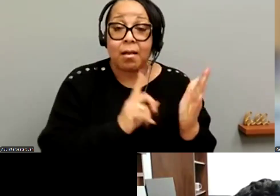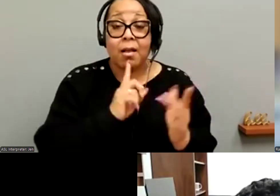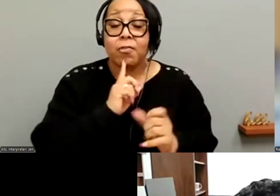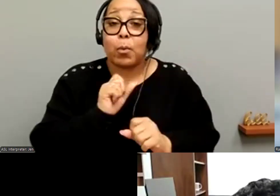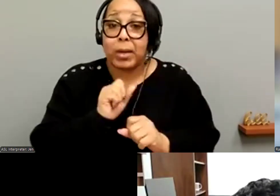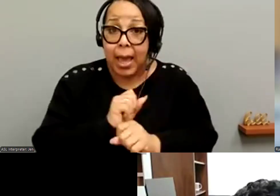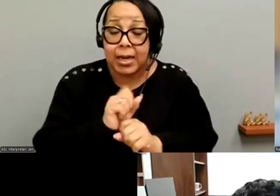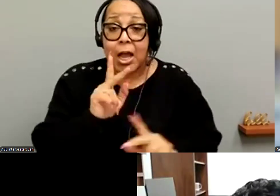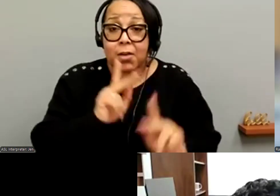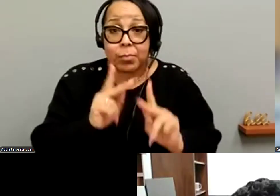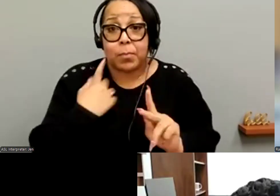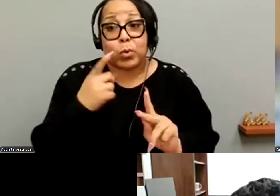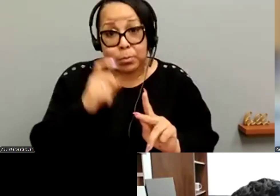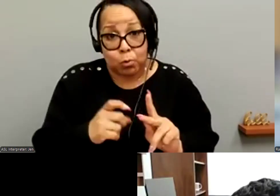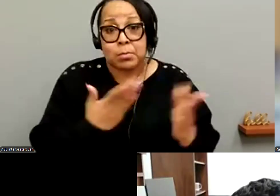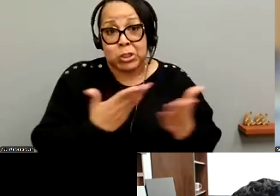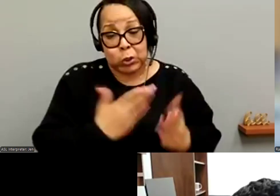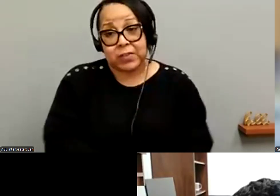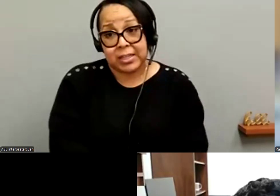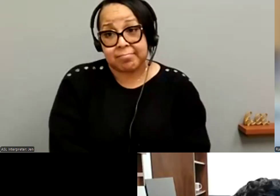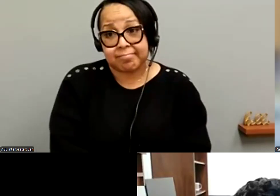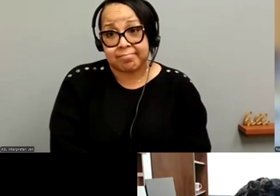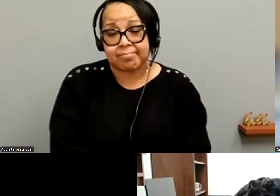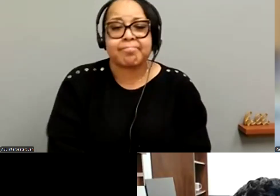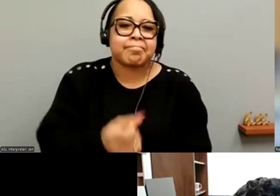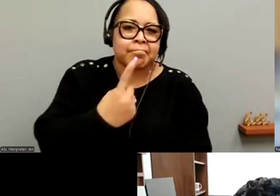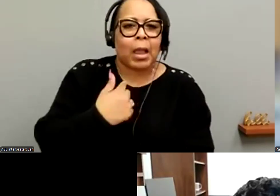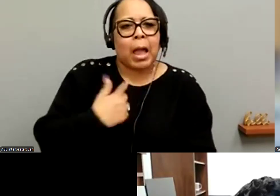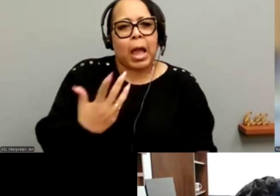13:13:39 the people we're supposed to be 13:13:45 serving. So, I want to